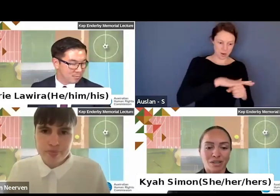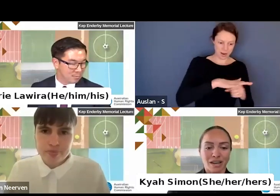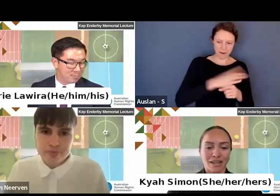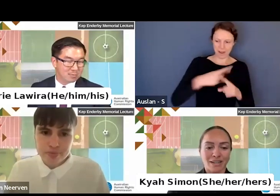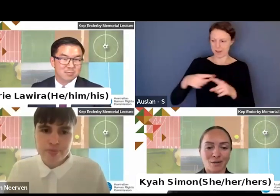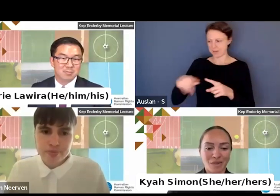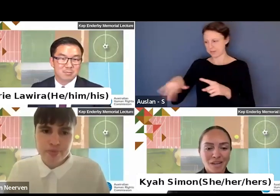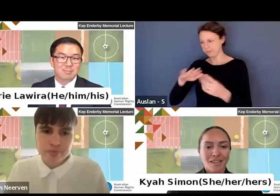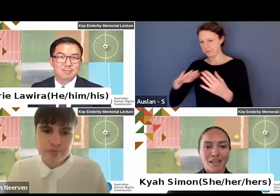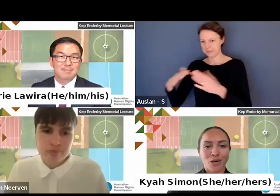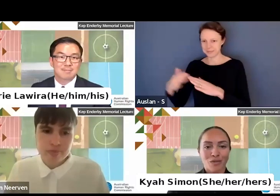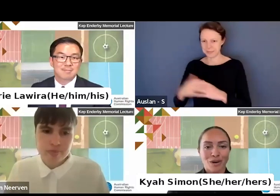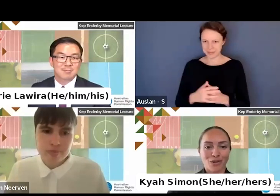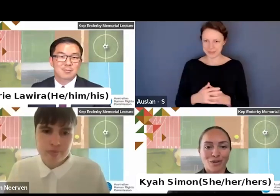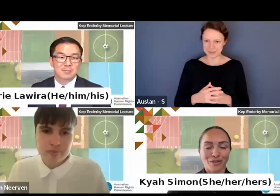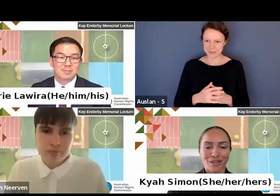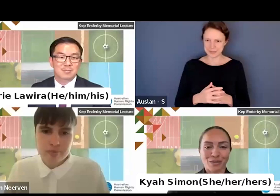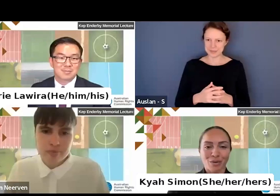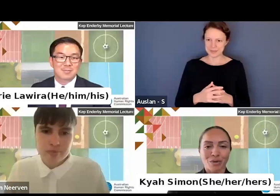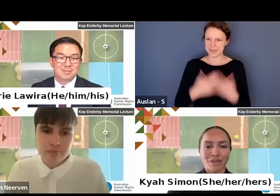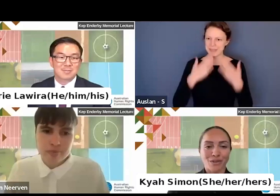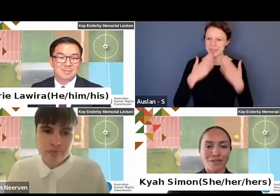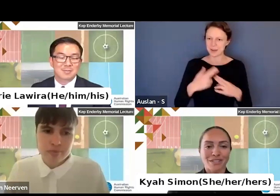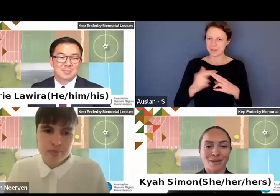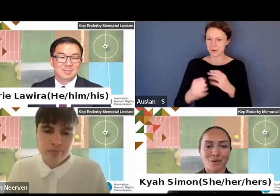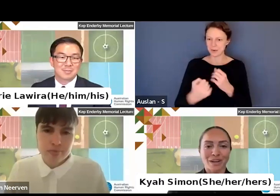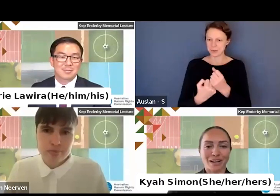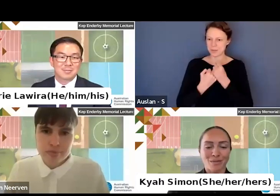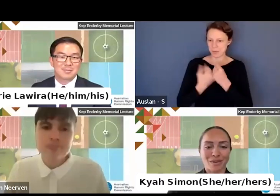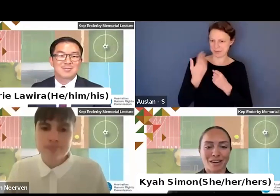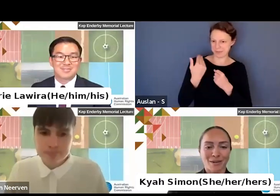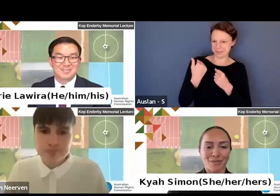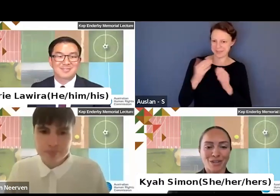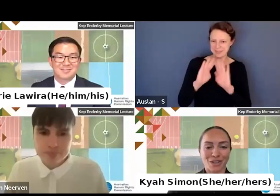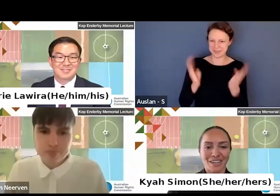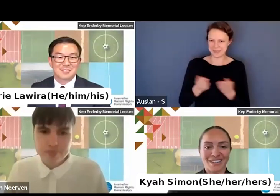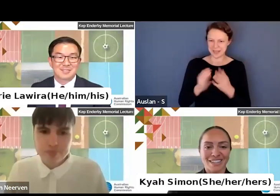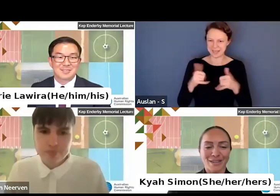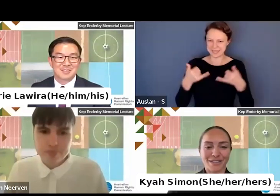And thank you, everyone, also for your support. The most recent World Cup, The journey continues.